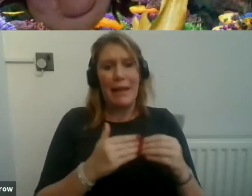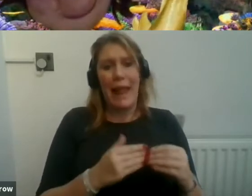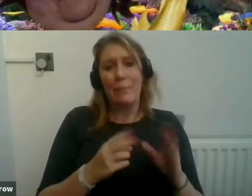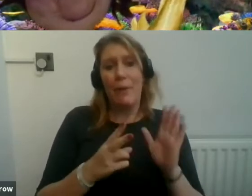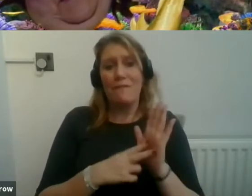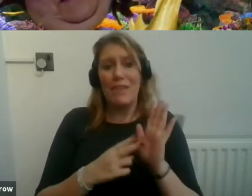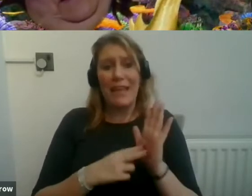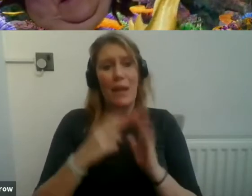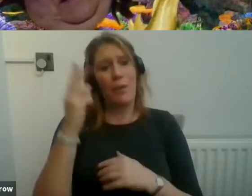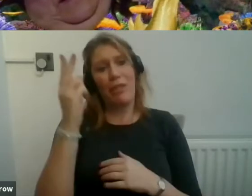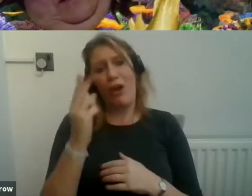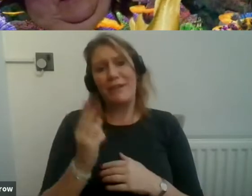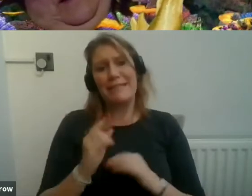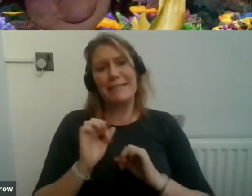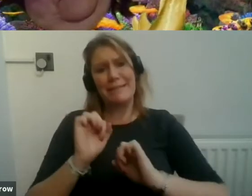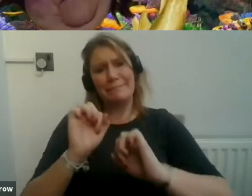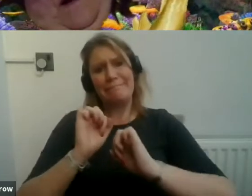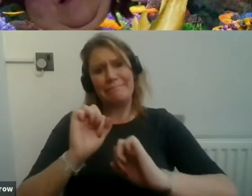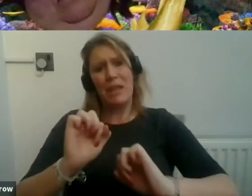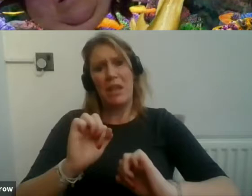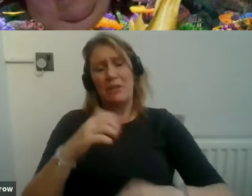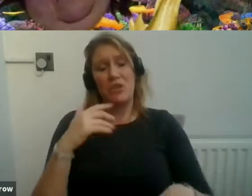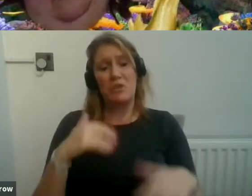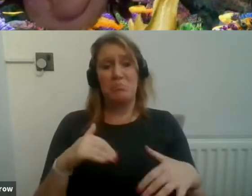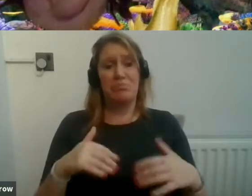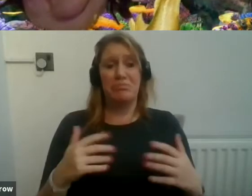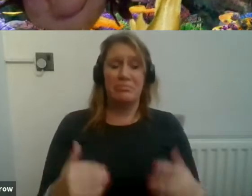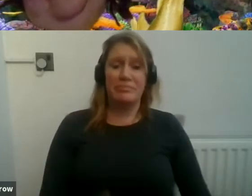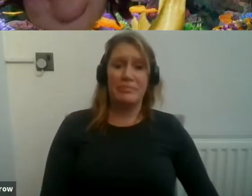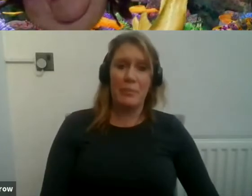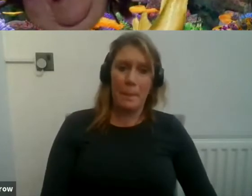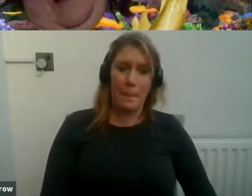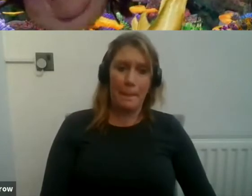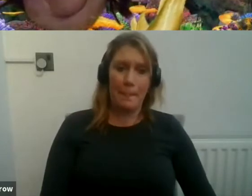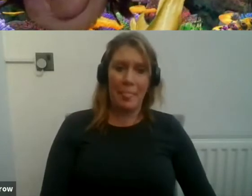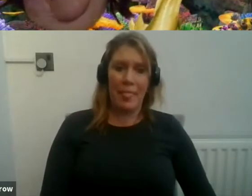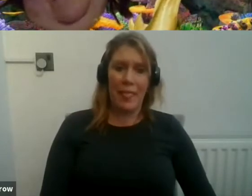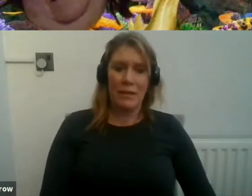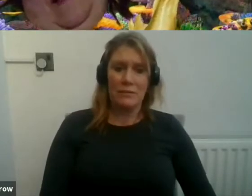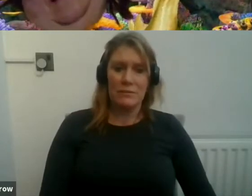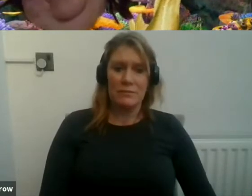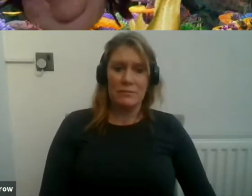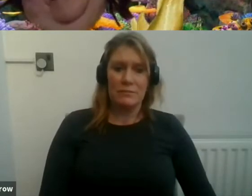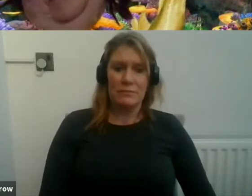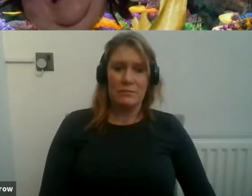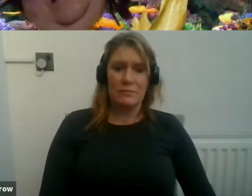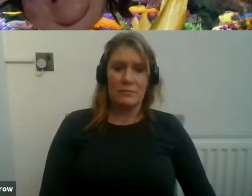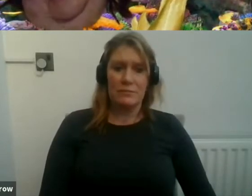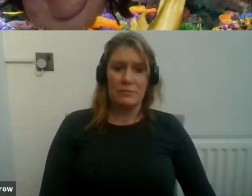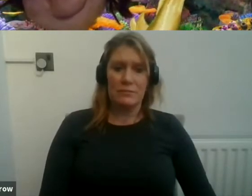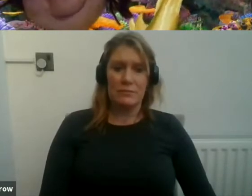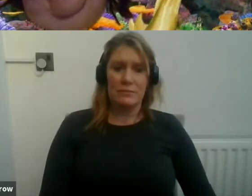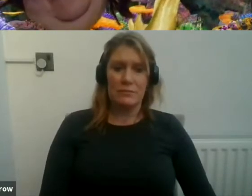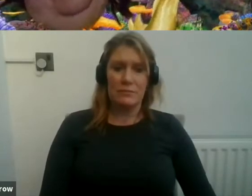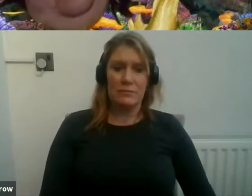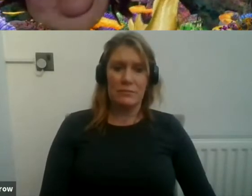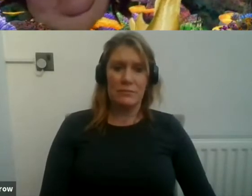political integrity of Vici. Was a joy. And again within that the space that we